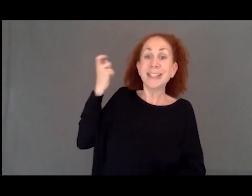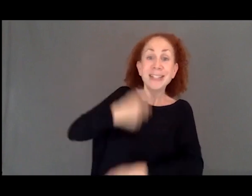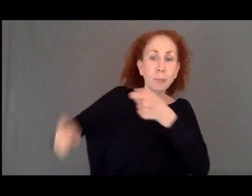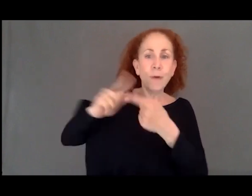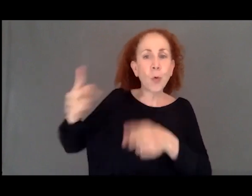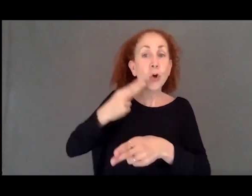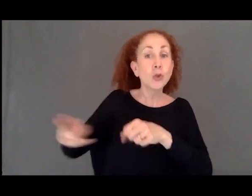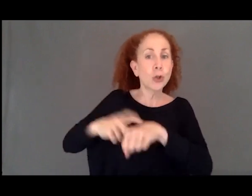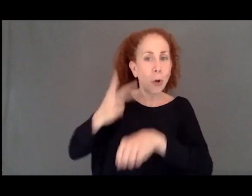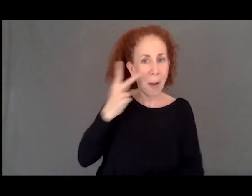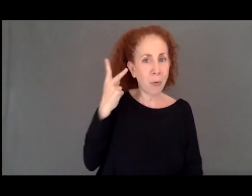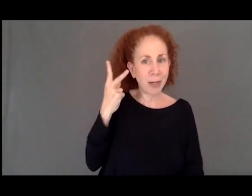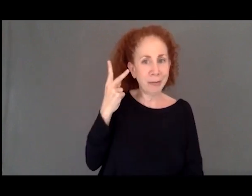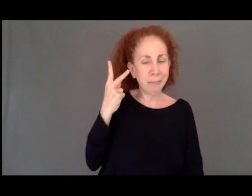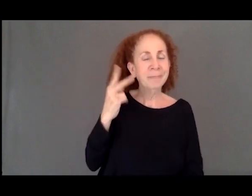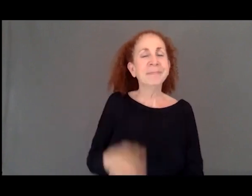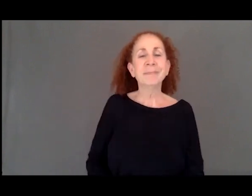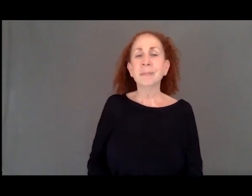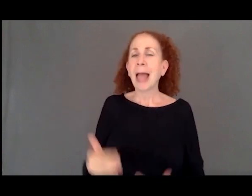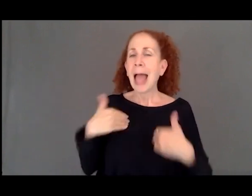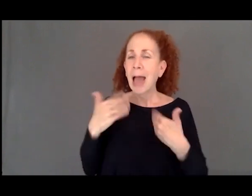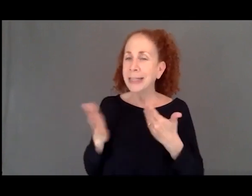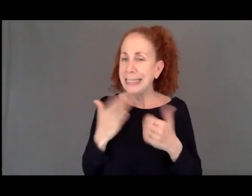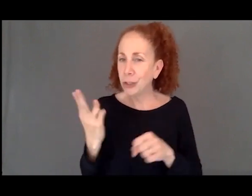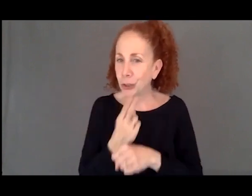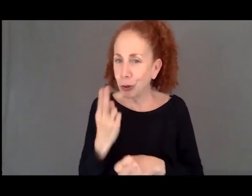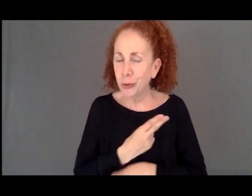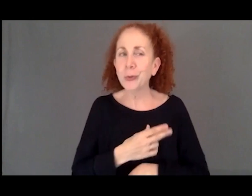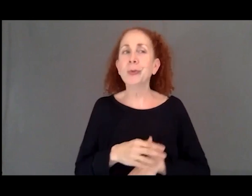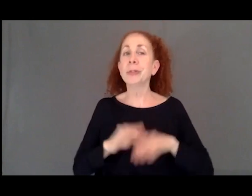We have a very easy-to-use, highly deployable